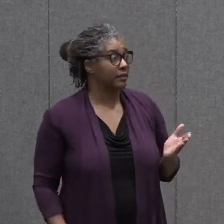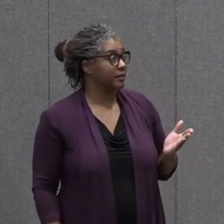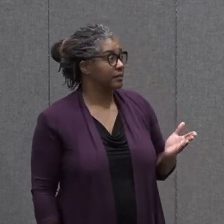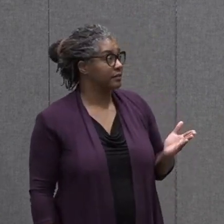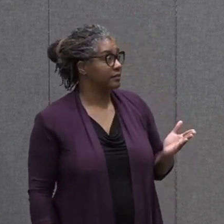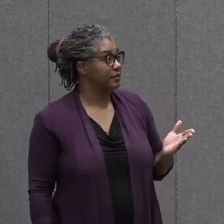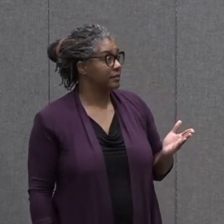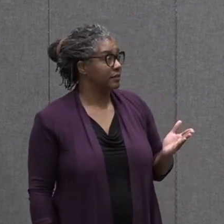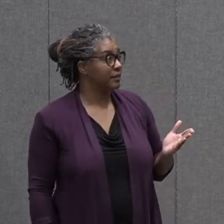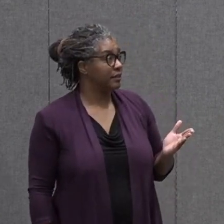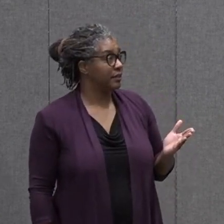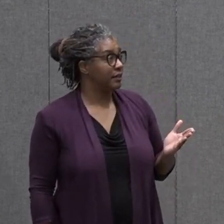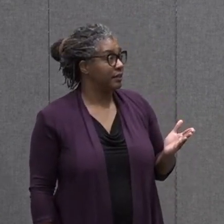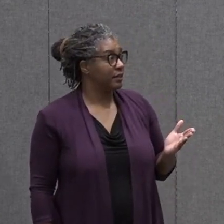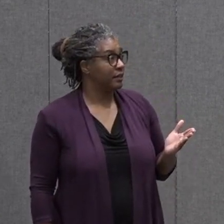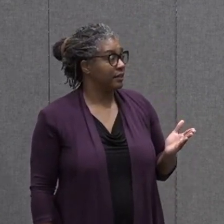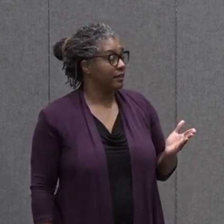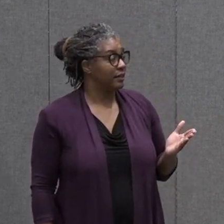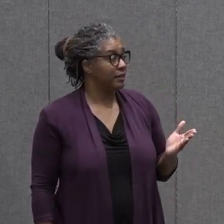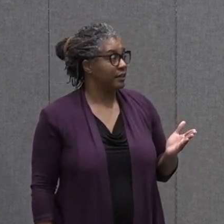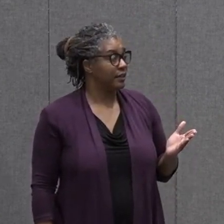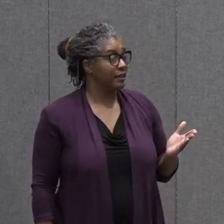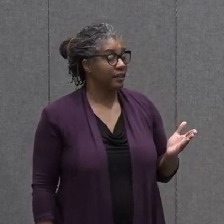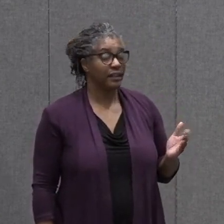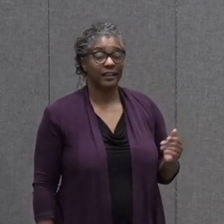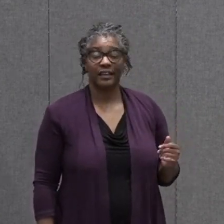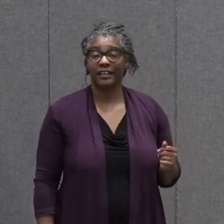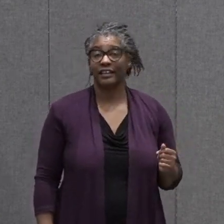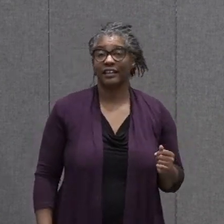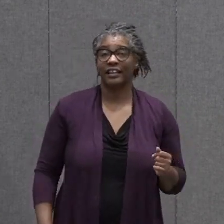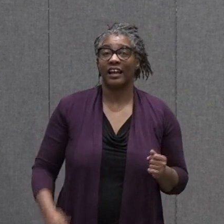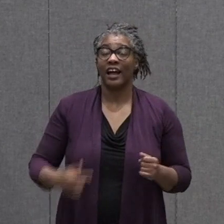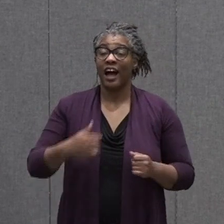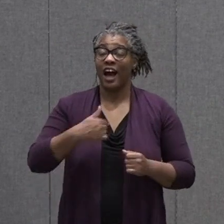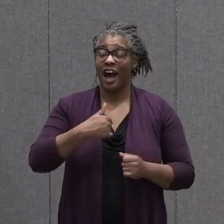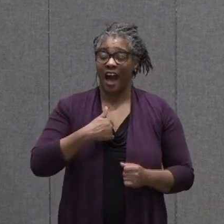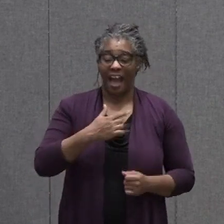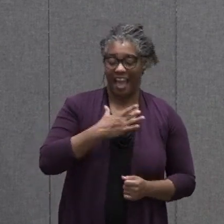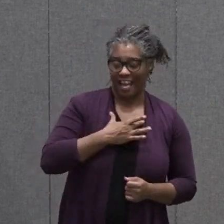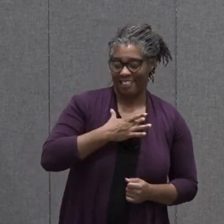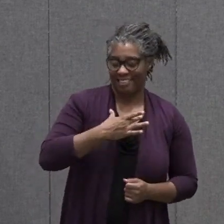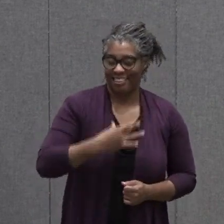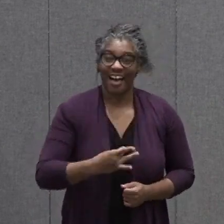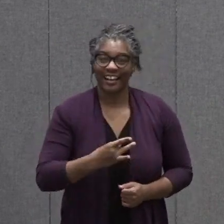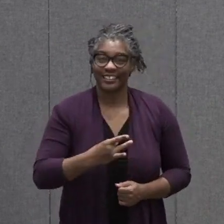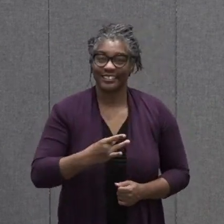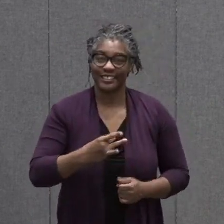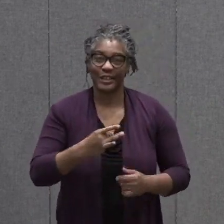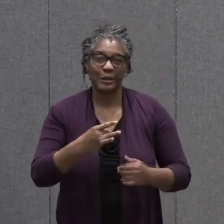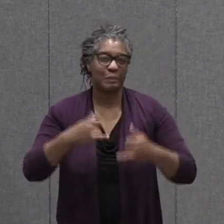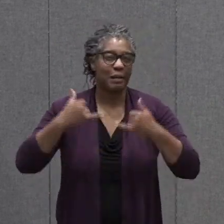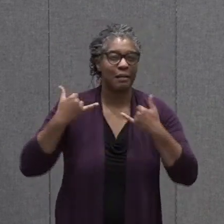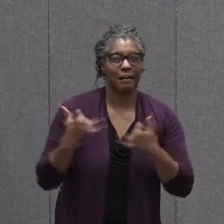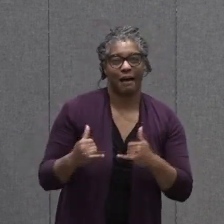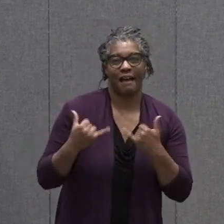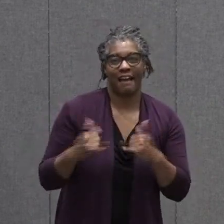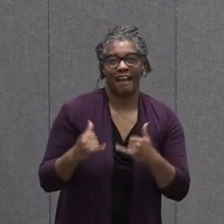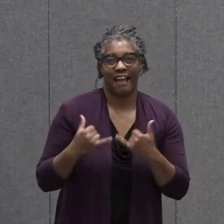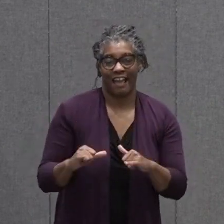I like to play. And I'm gonna write ball, just like Peanut Butter,